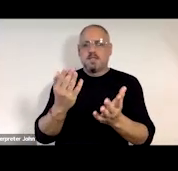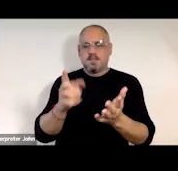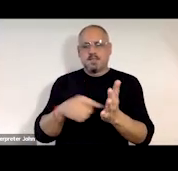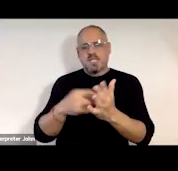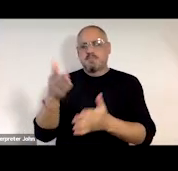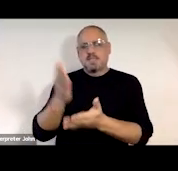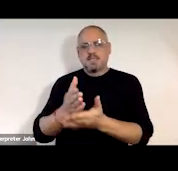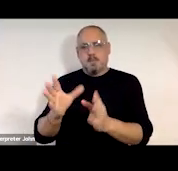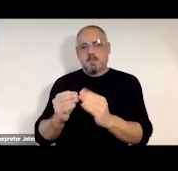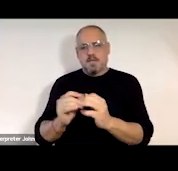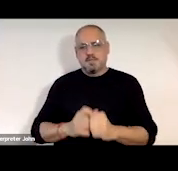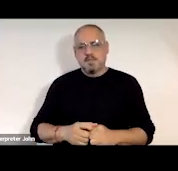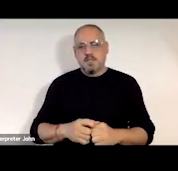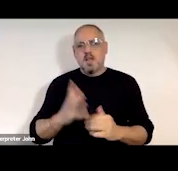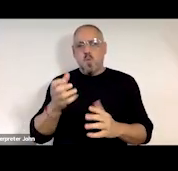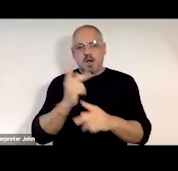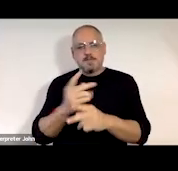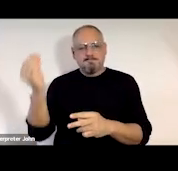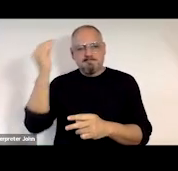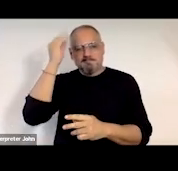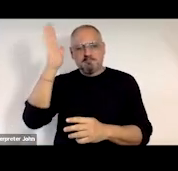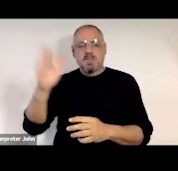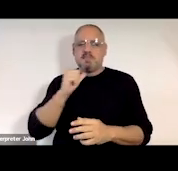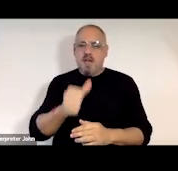And so we really be mindful of that nonverbal communication,